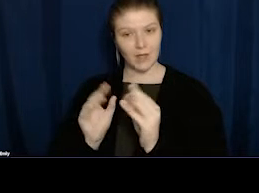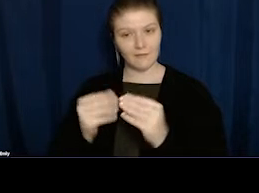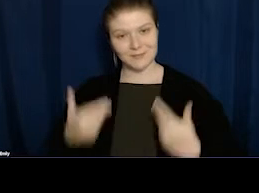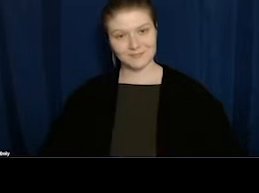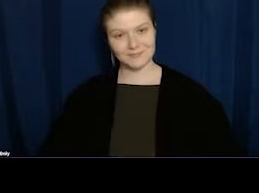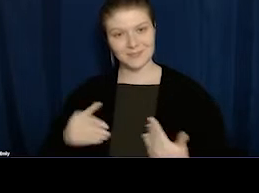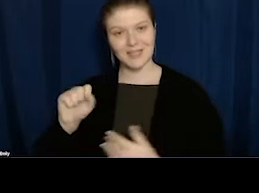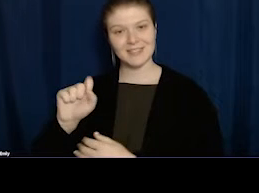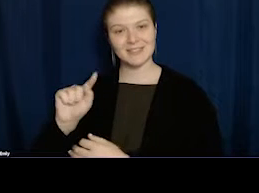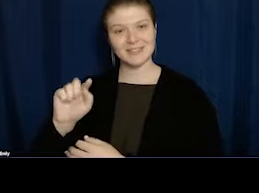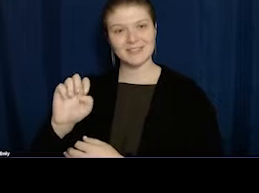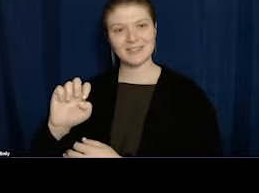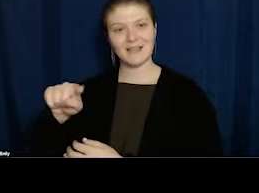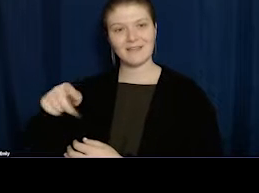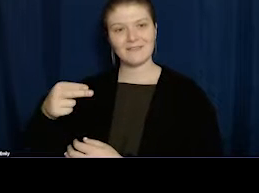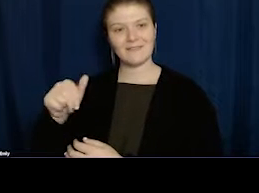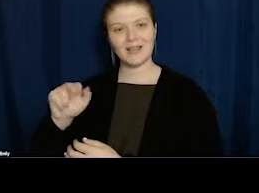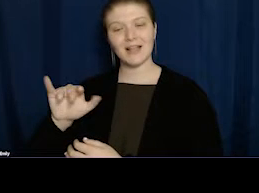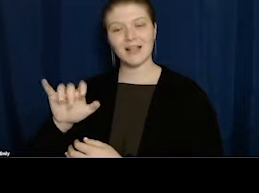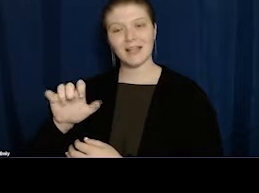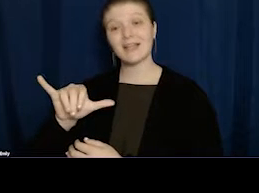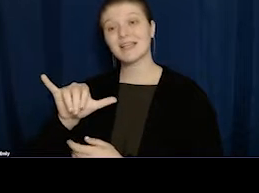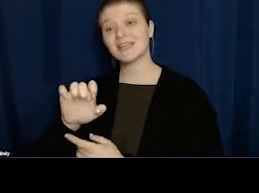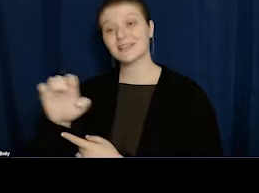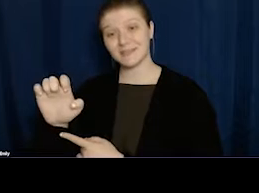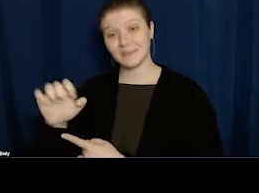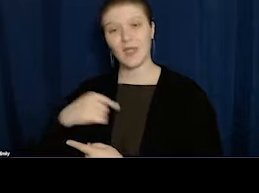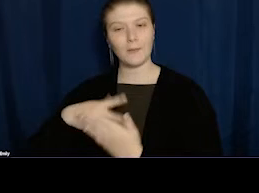And I am one of the project managers here at NSF.